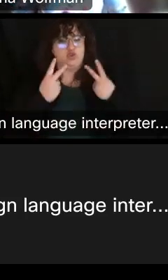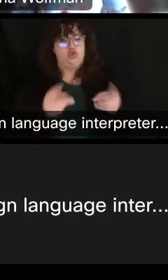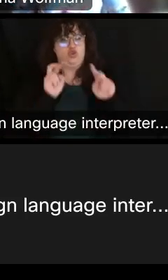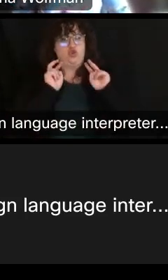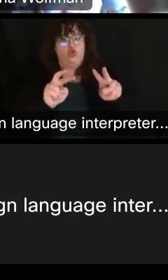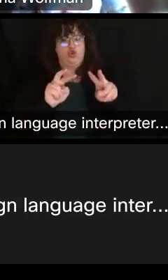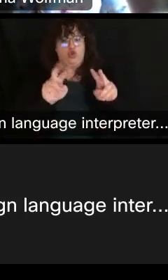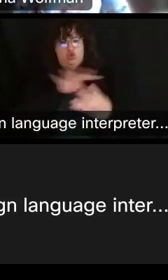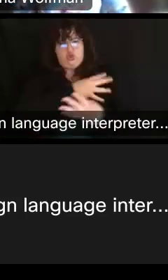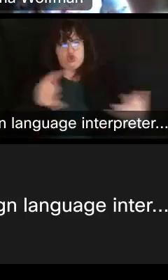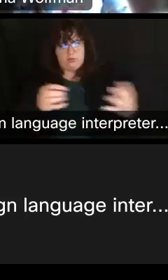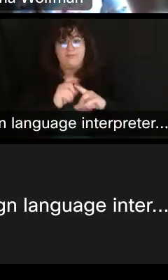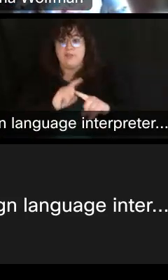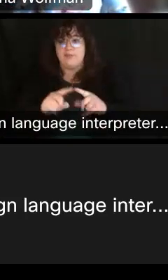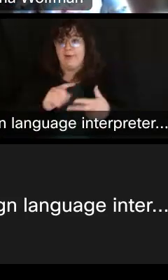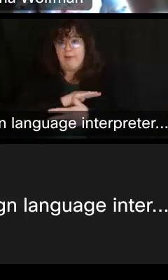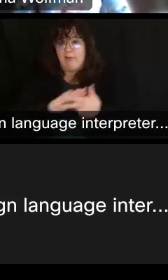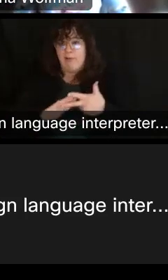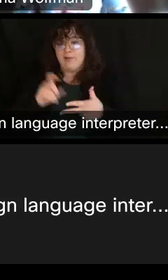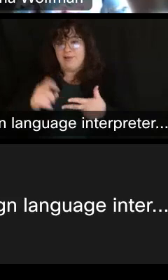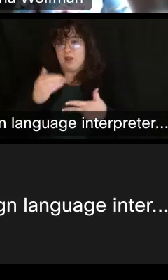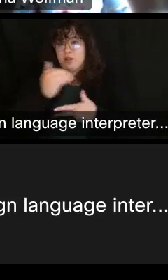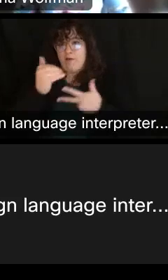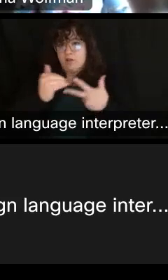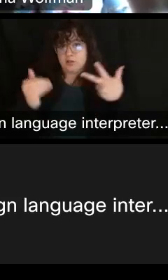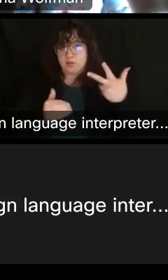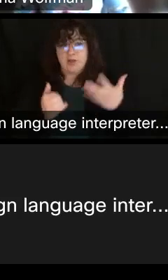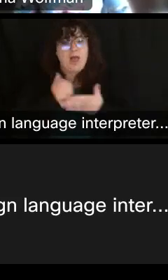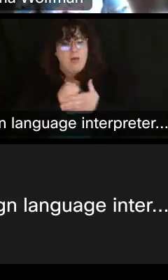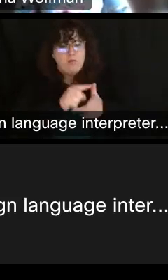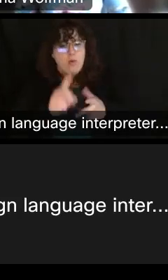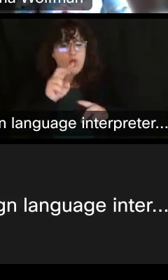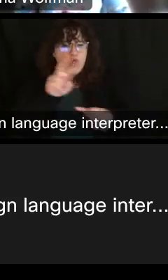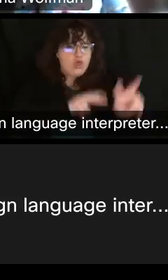of needs are helpful in describing what you can look, listen to know if a person may need more